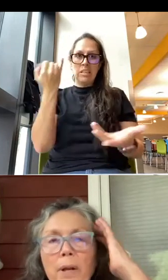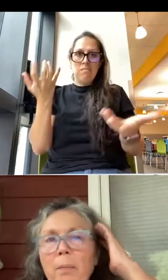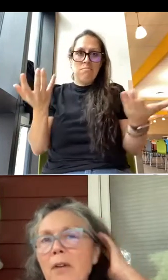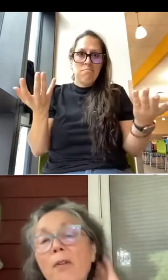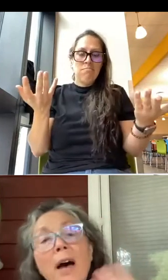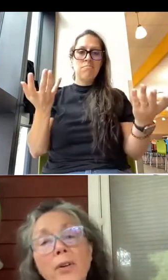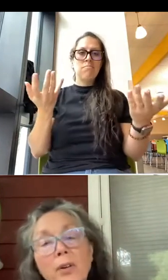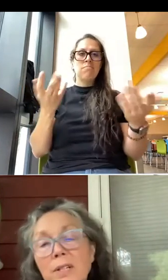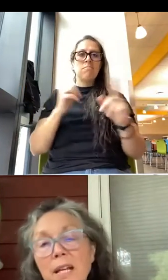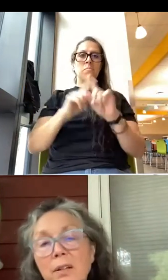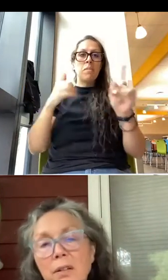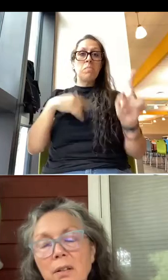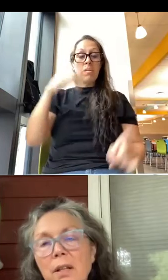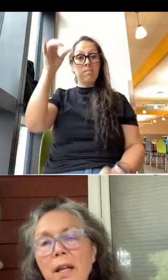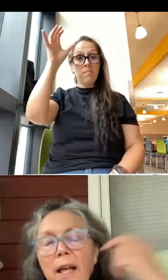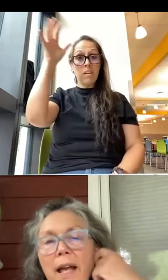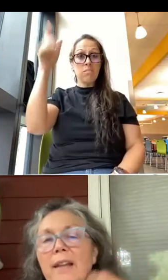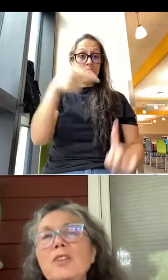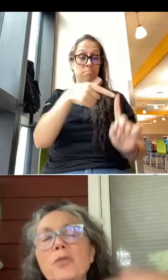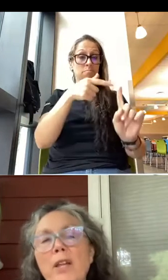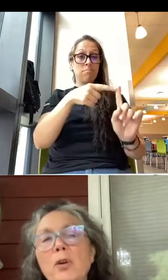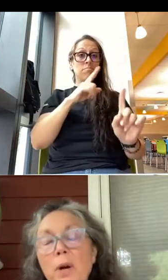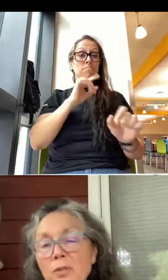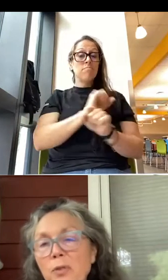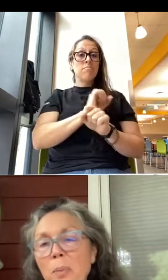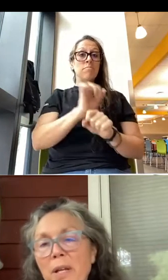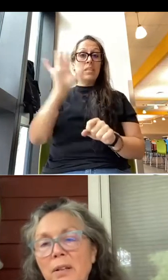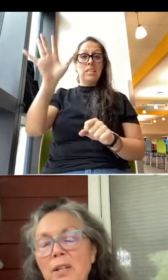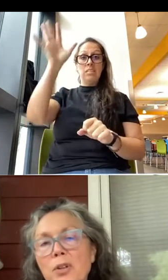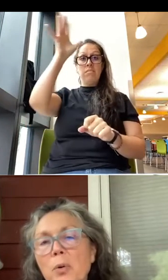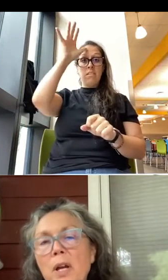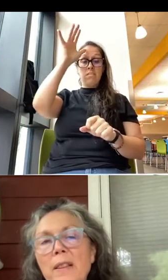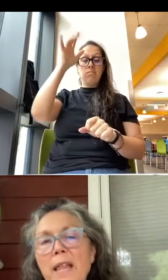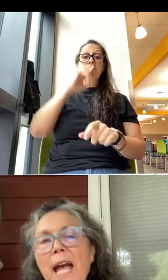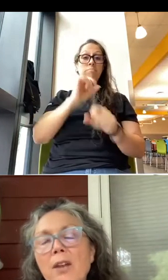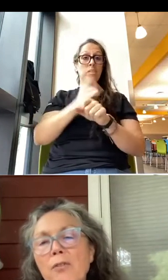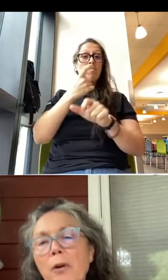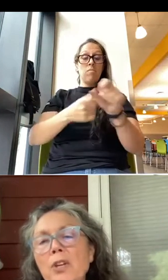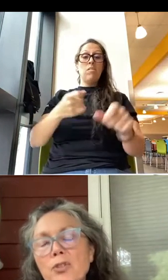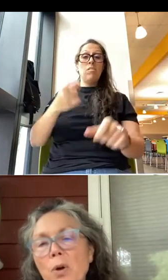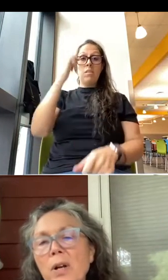But my father did, and his father was from italy, so they had a very strong